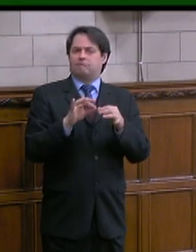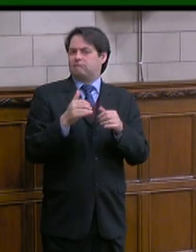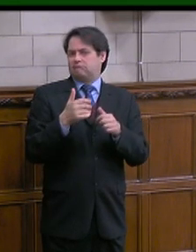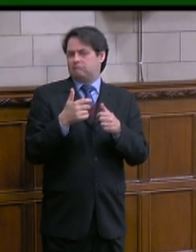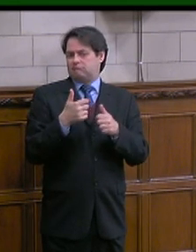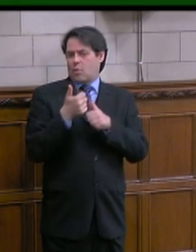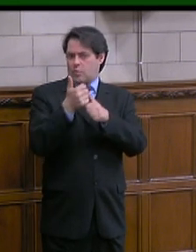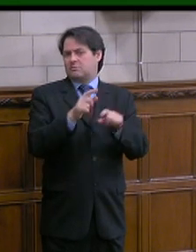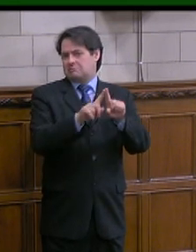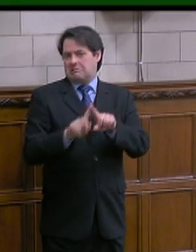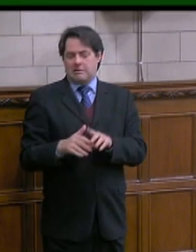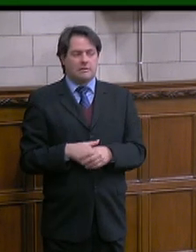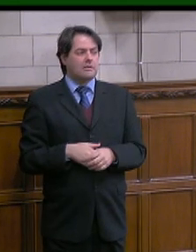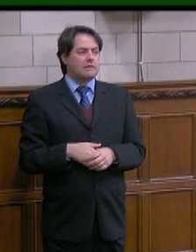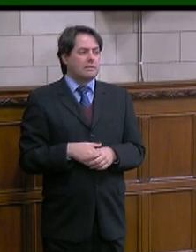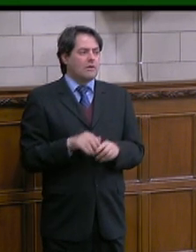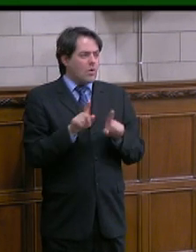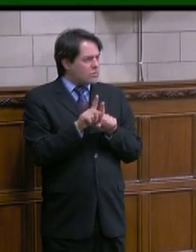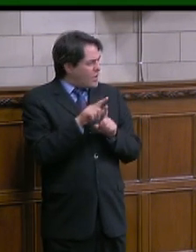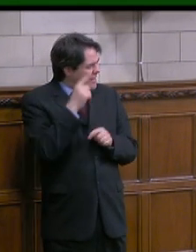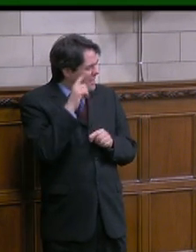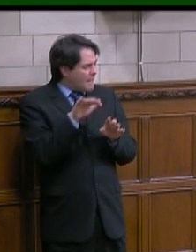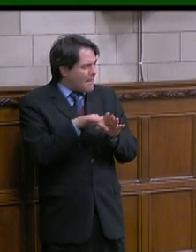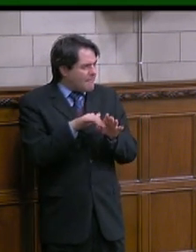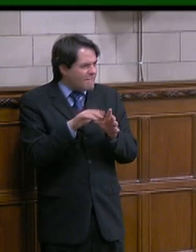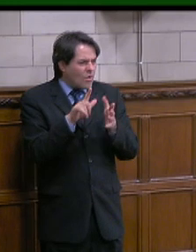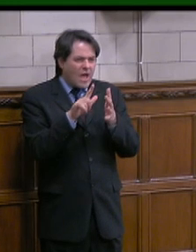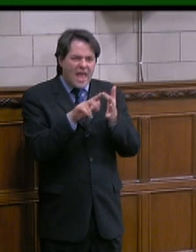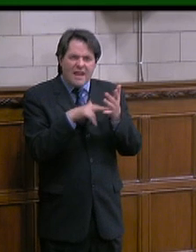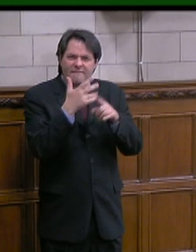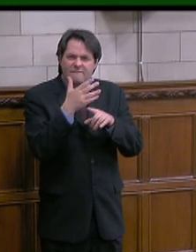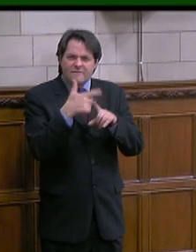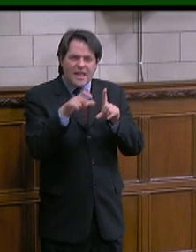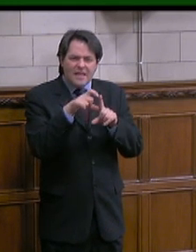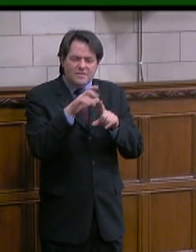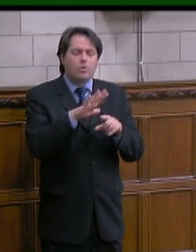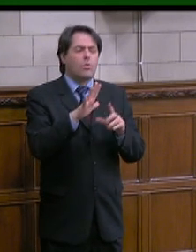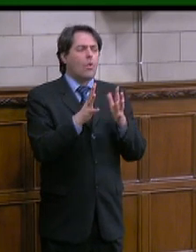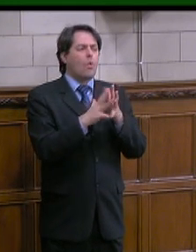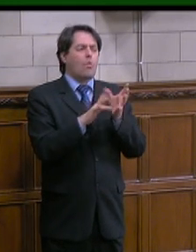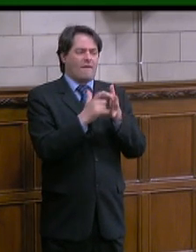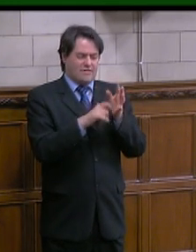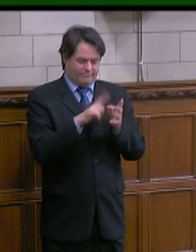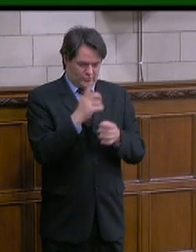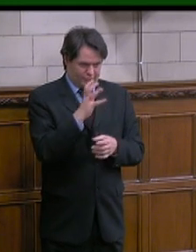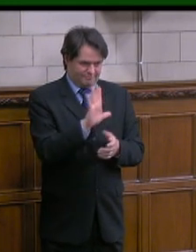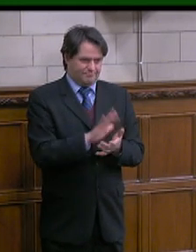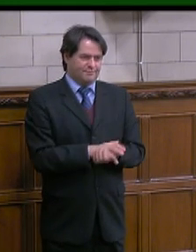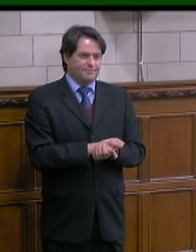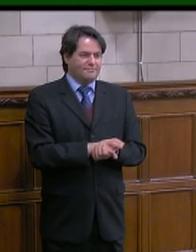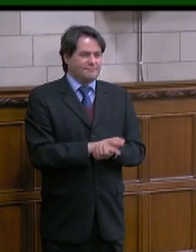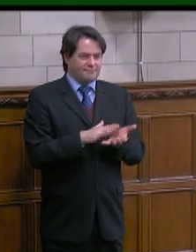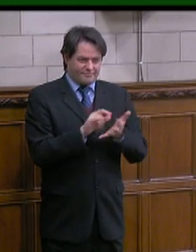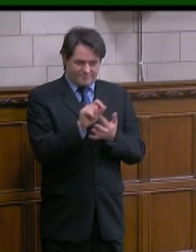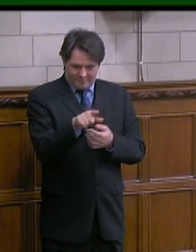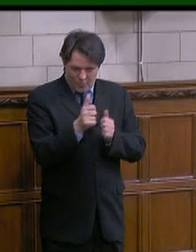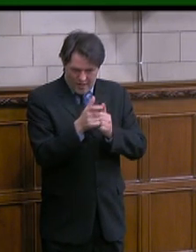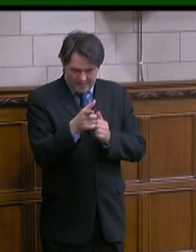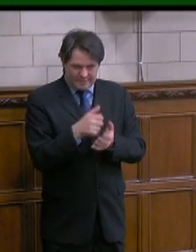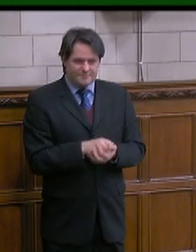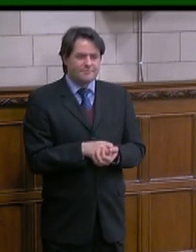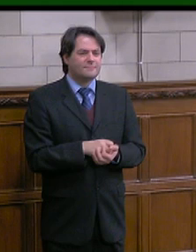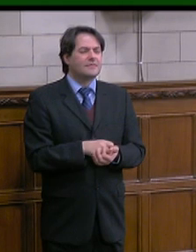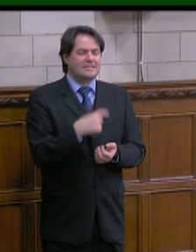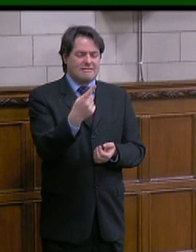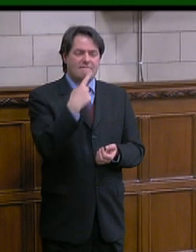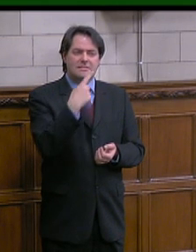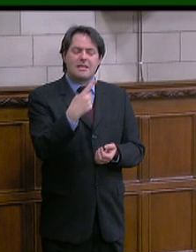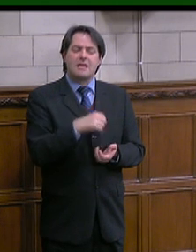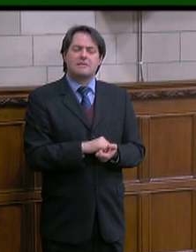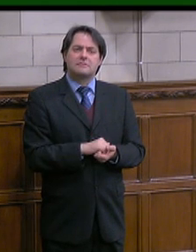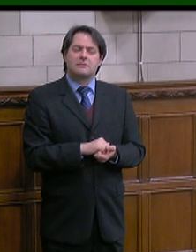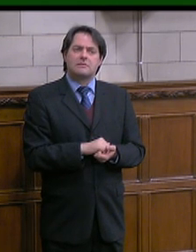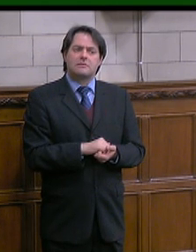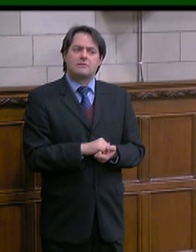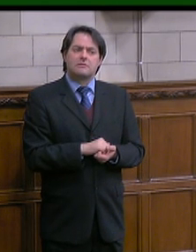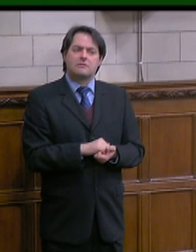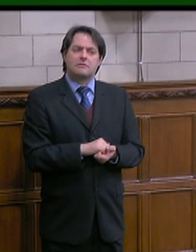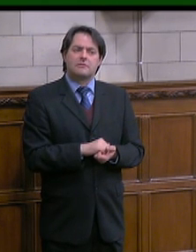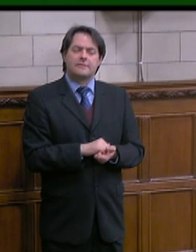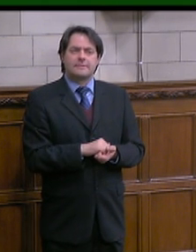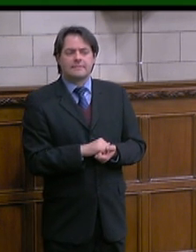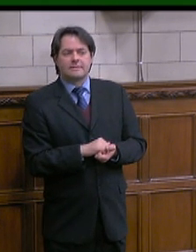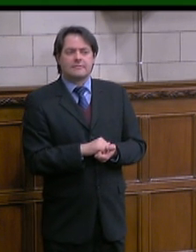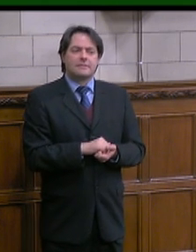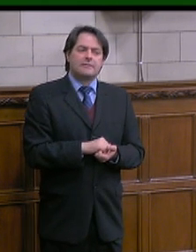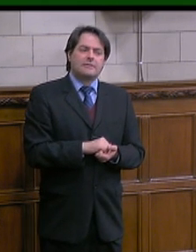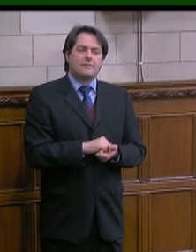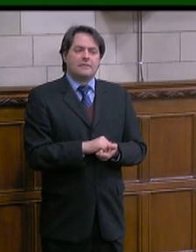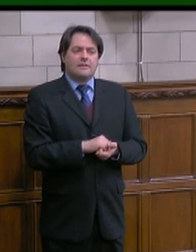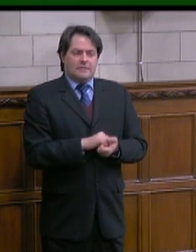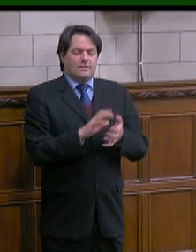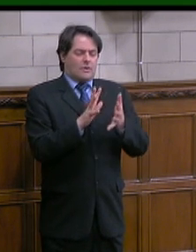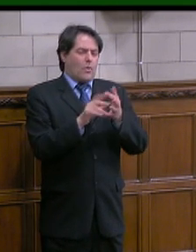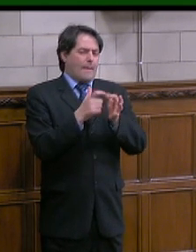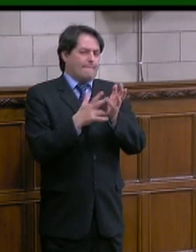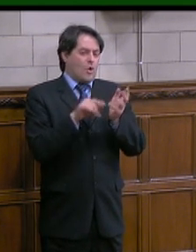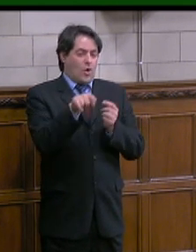Member for Waveney (Peter Aldous) pointed out, it is almost as if someone had a hand